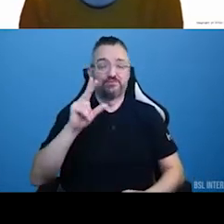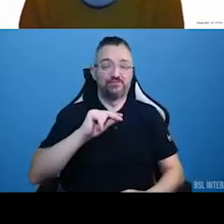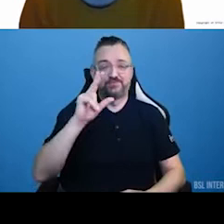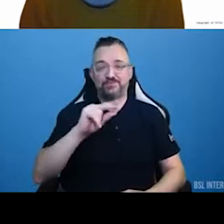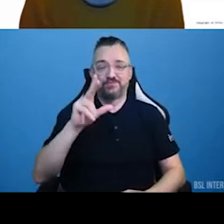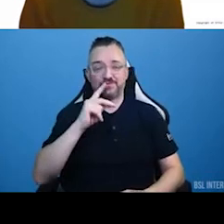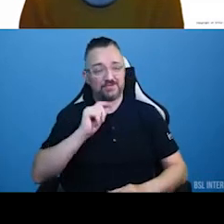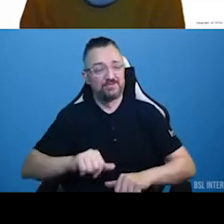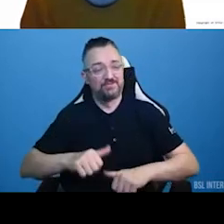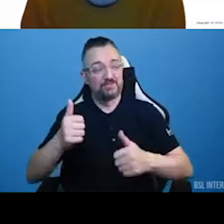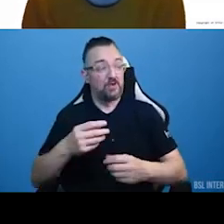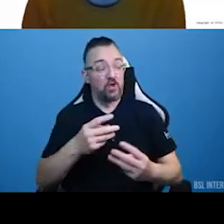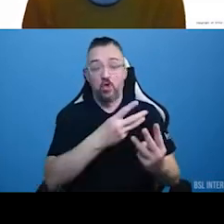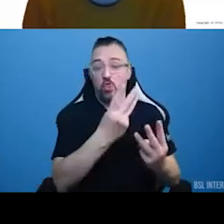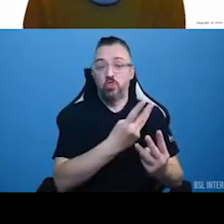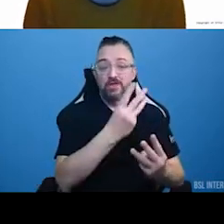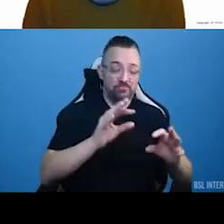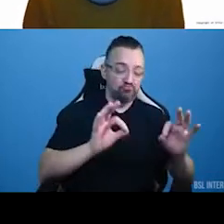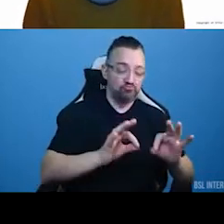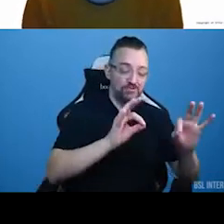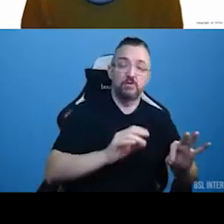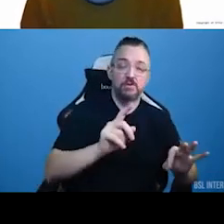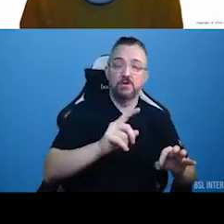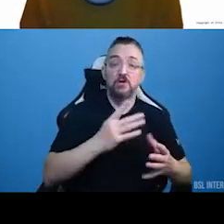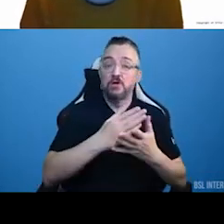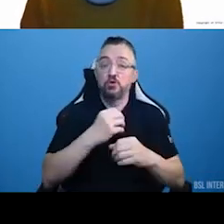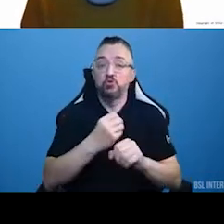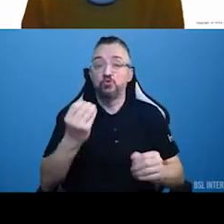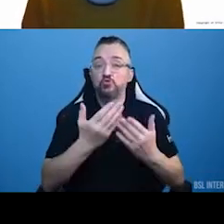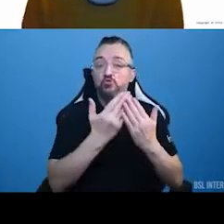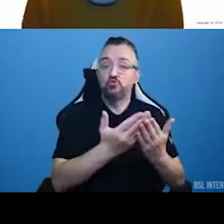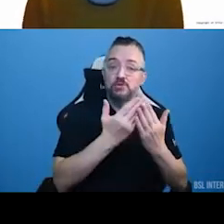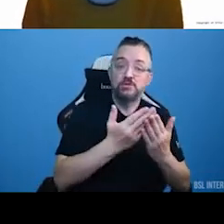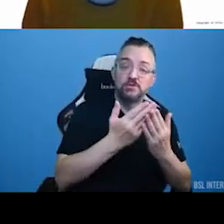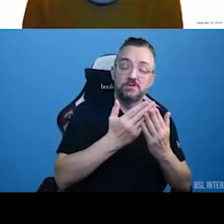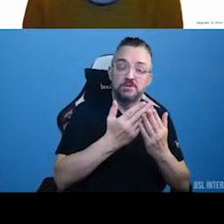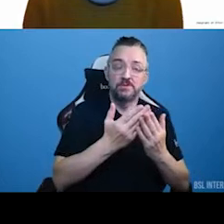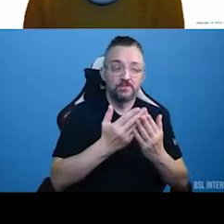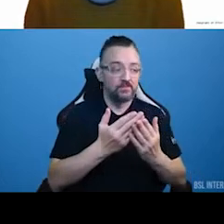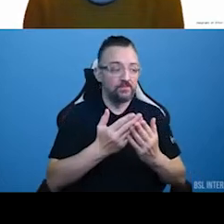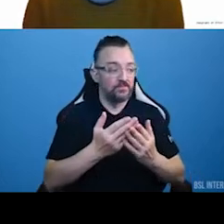are students at the Royal Conservatoire. This was something that, the quote at the bottom